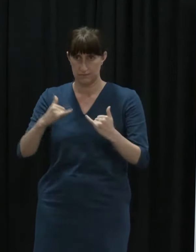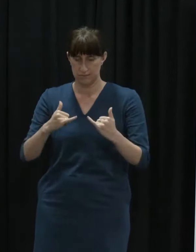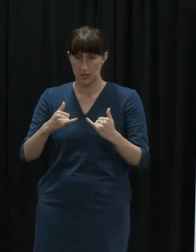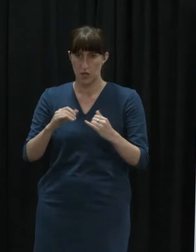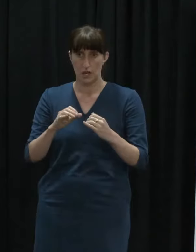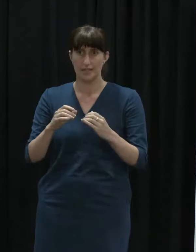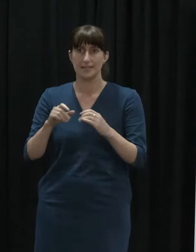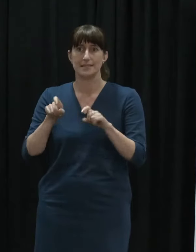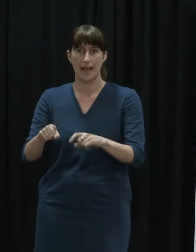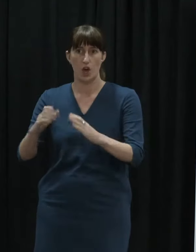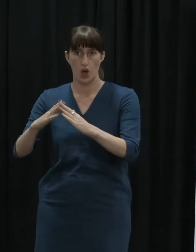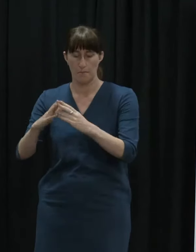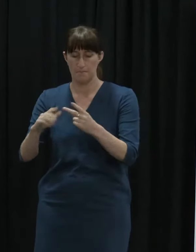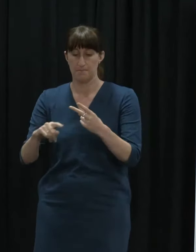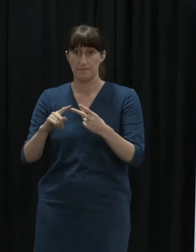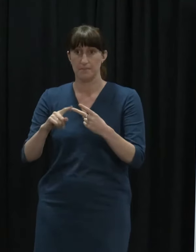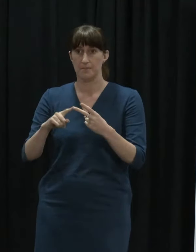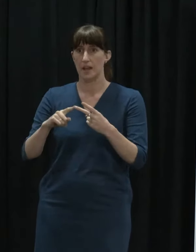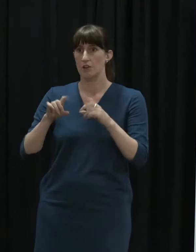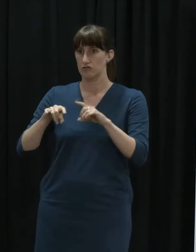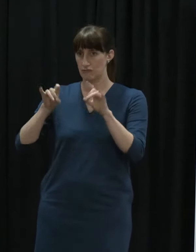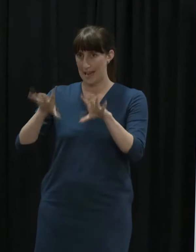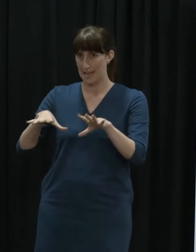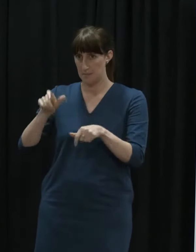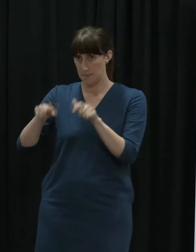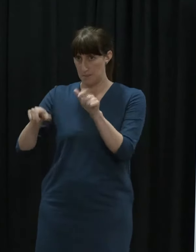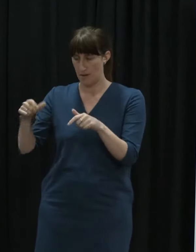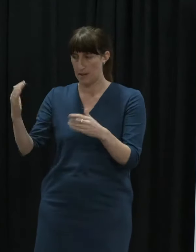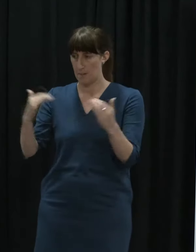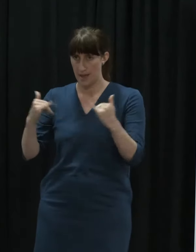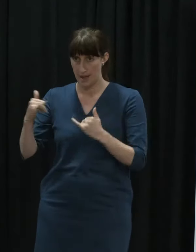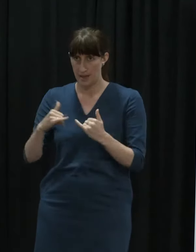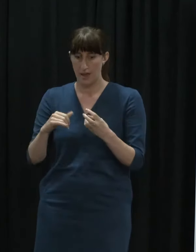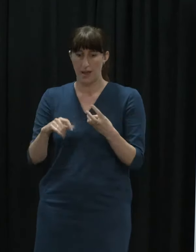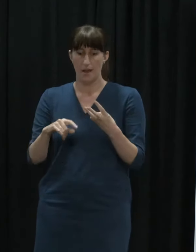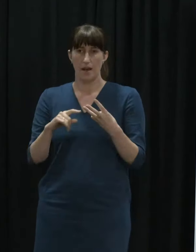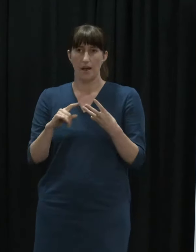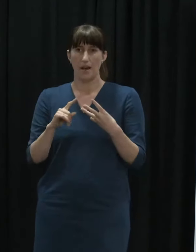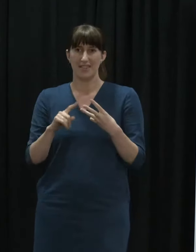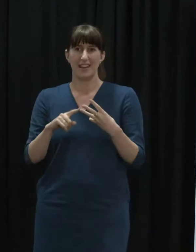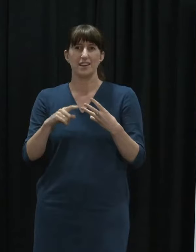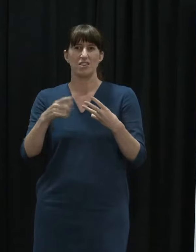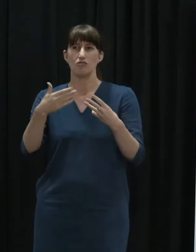predeparture test, we move first with Australia and then the rest of the world for New Zealand citizens and residents and then we look to move through other classes beyond